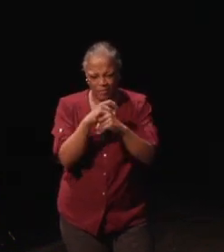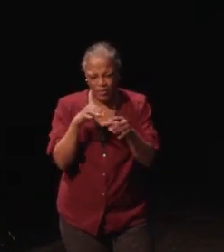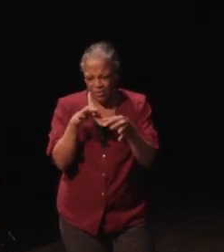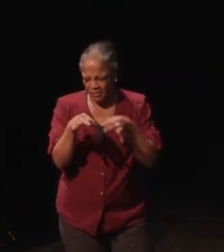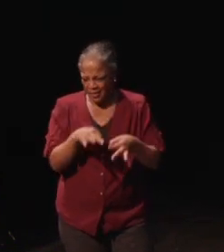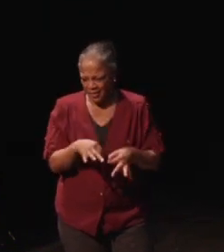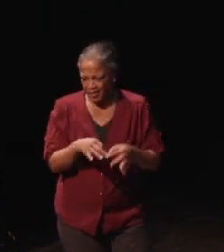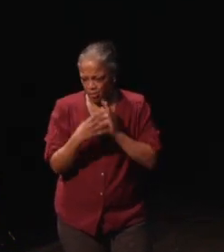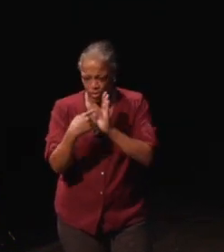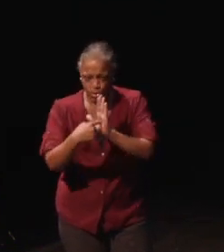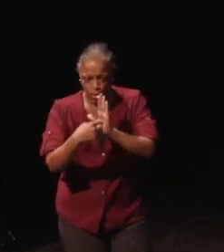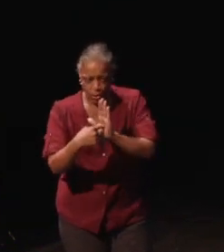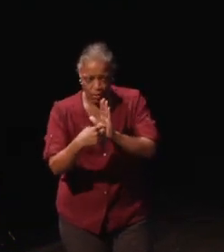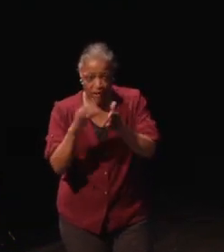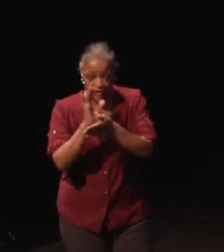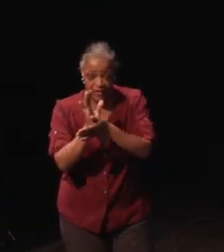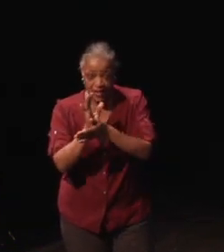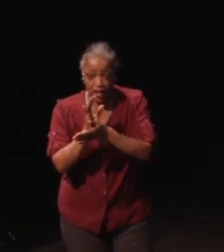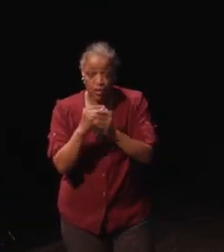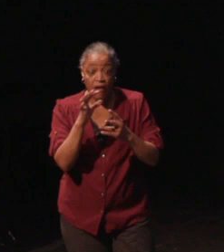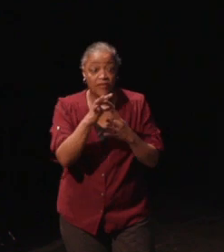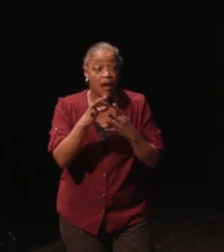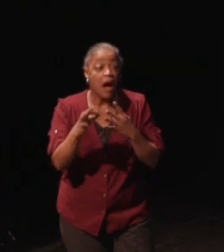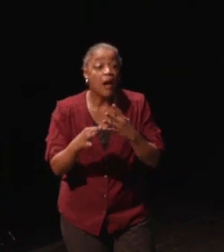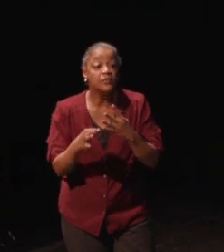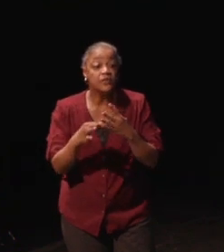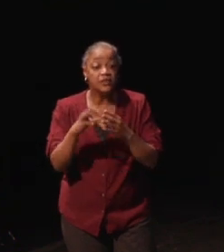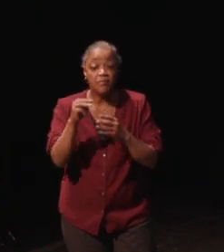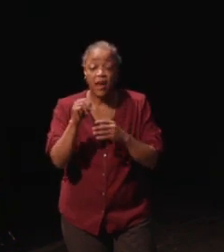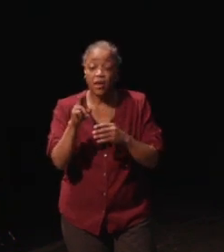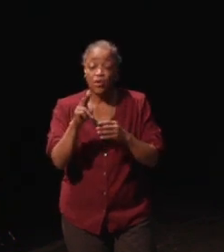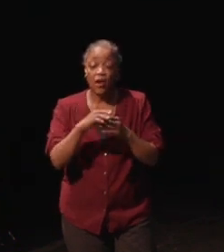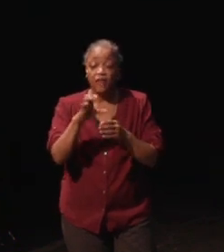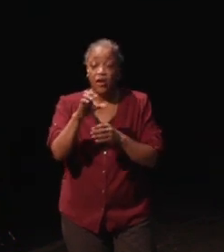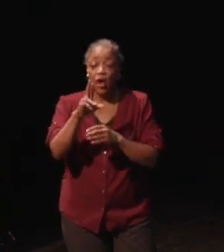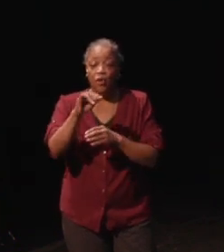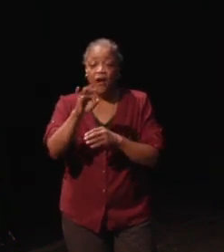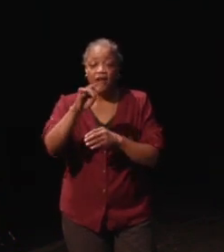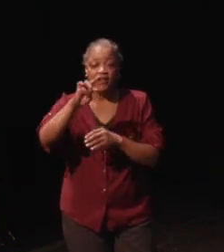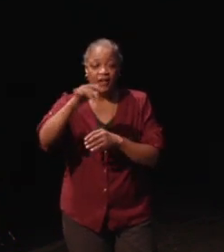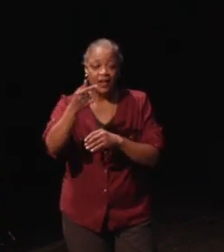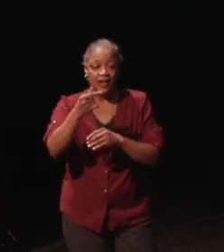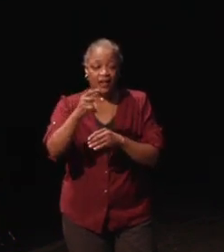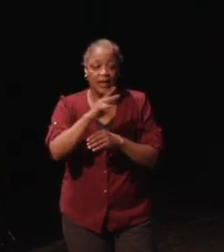So, I want to show you this video off the options menu of Crafting Kingdom, which is this one.